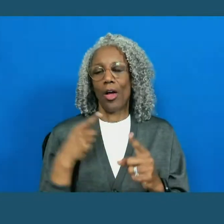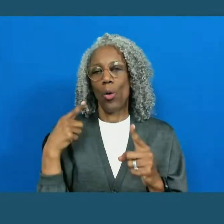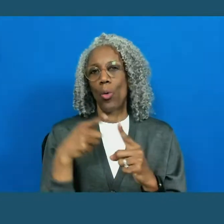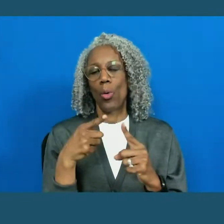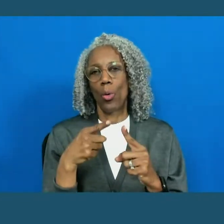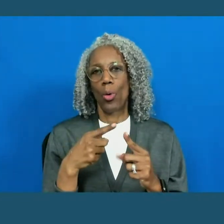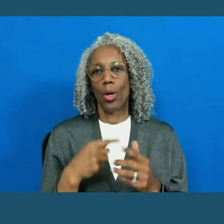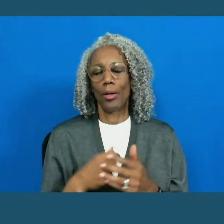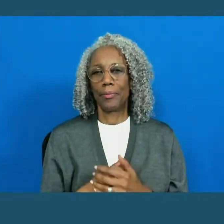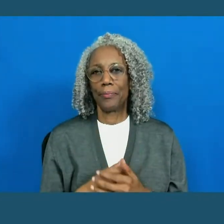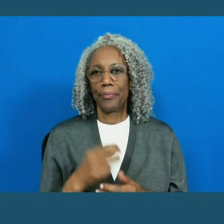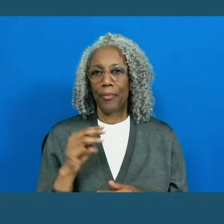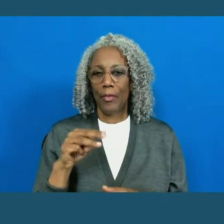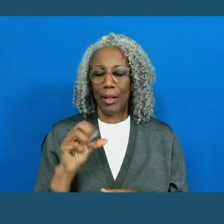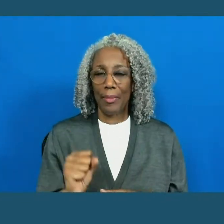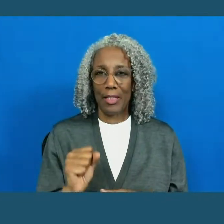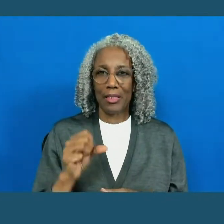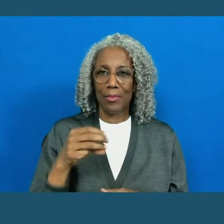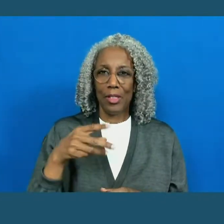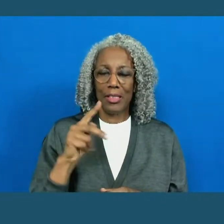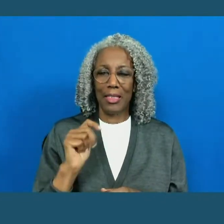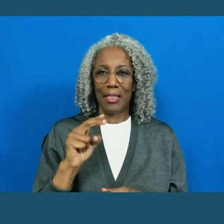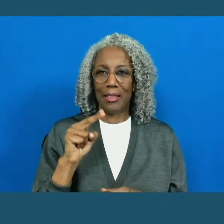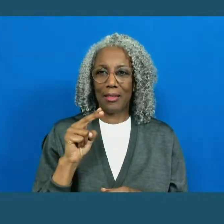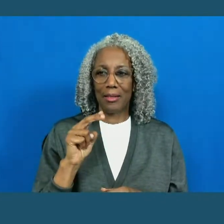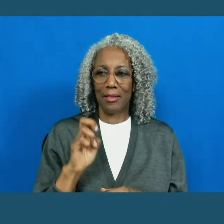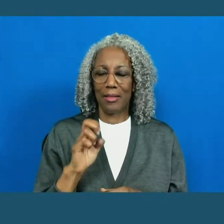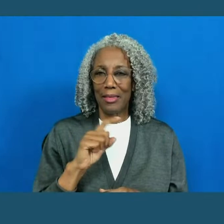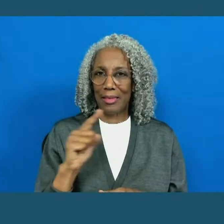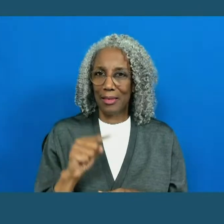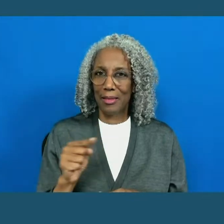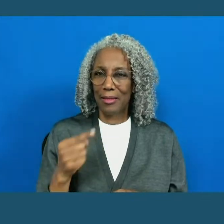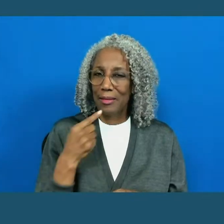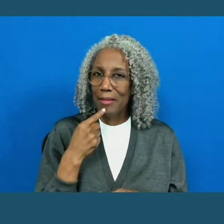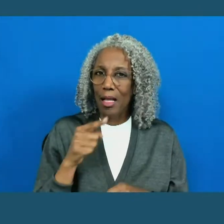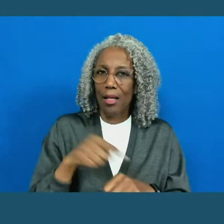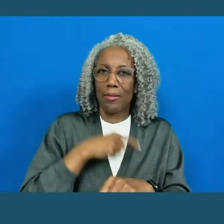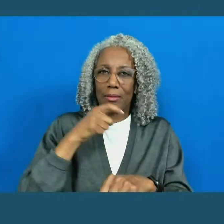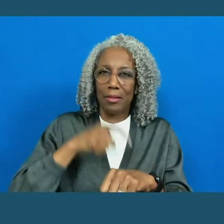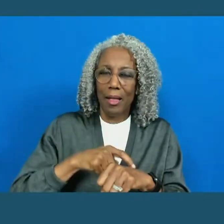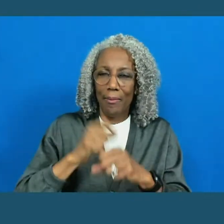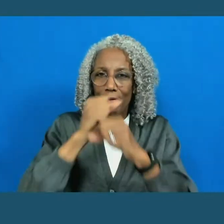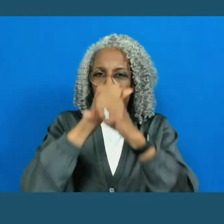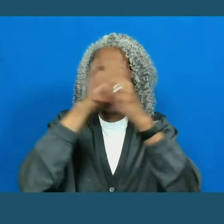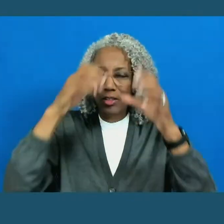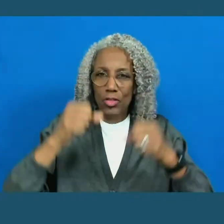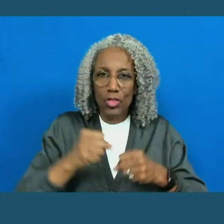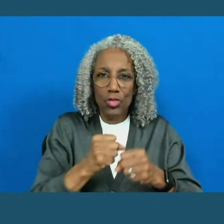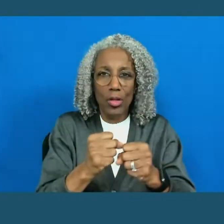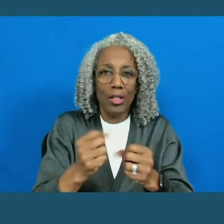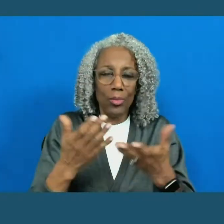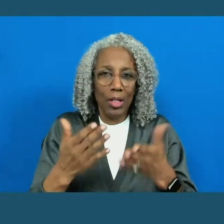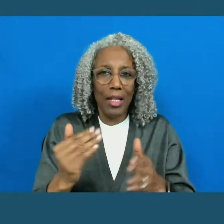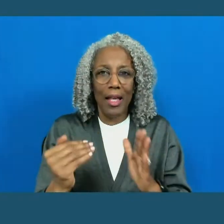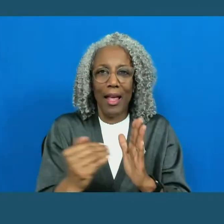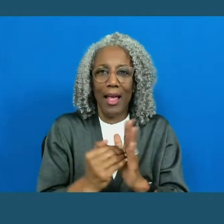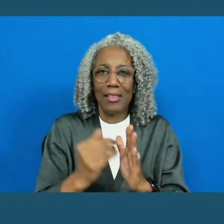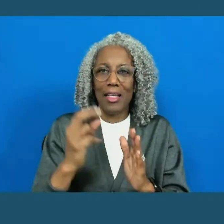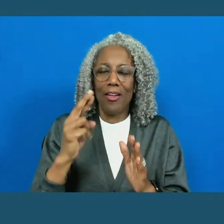to that. And The, uh, Ms Martinez. You said the long term